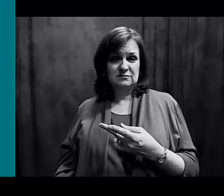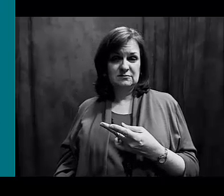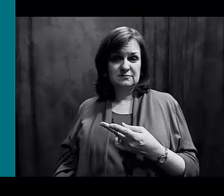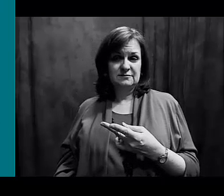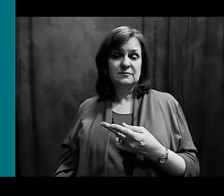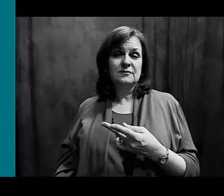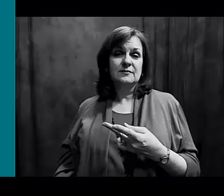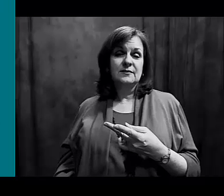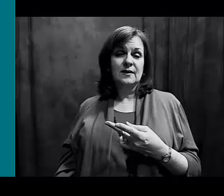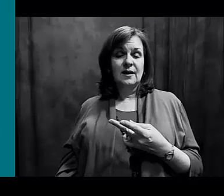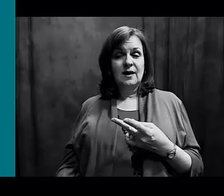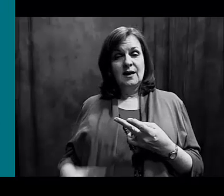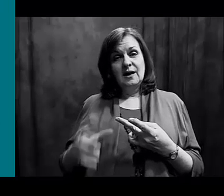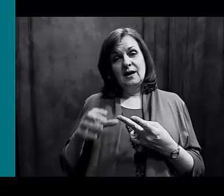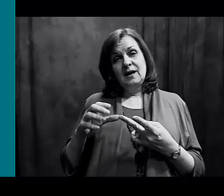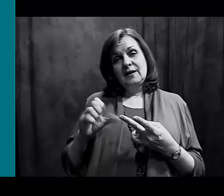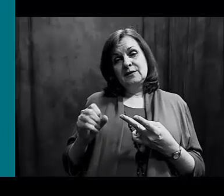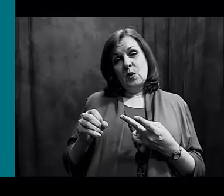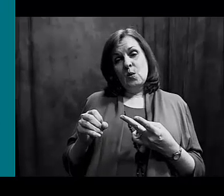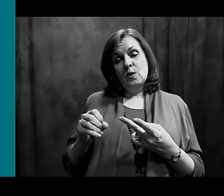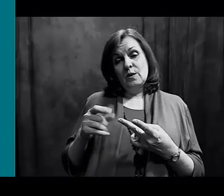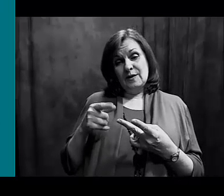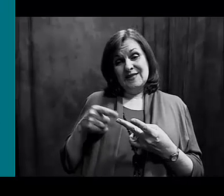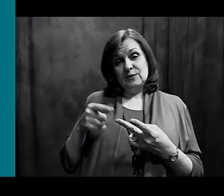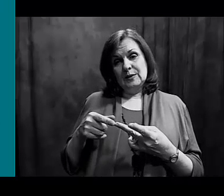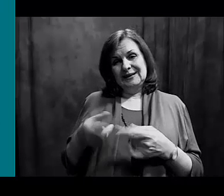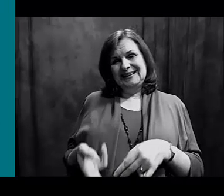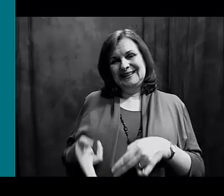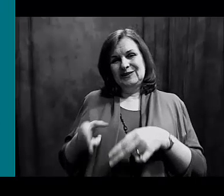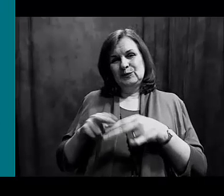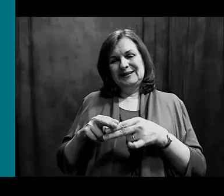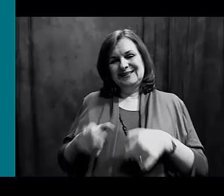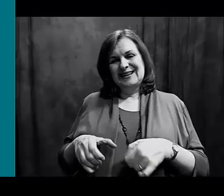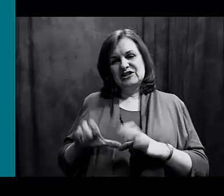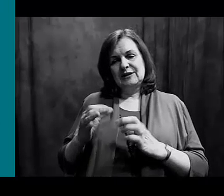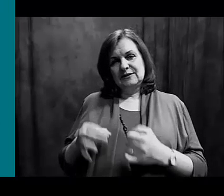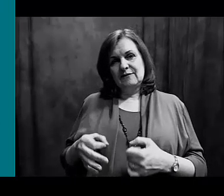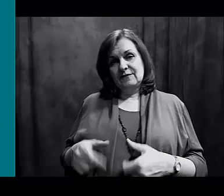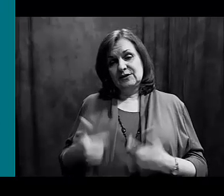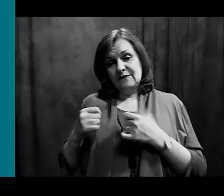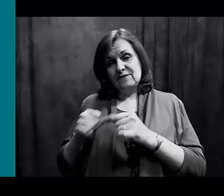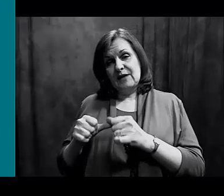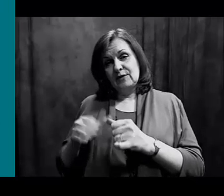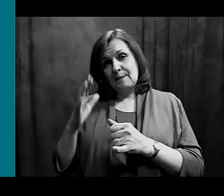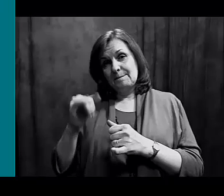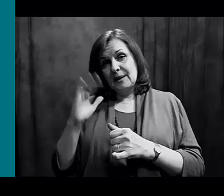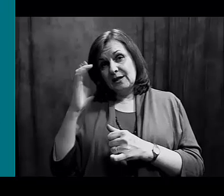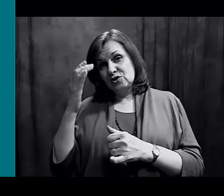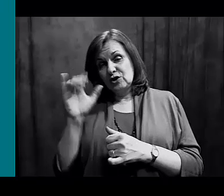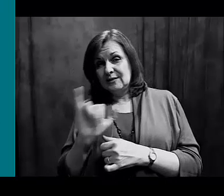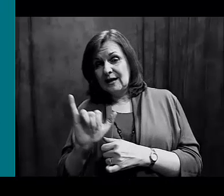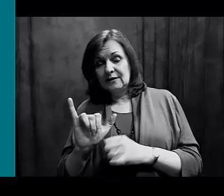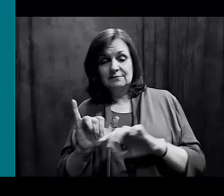so you've essentially increased your chances of survival by looking like somebody else